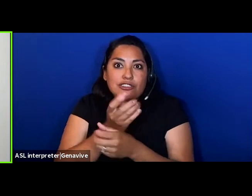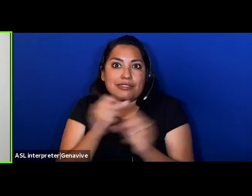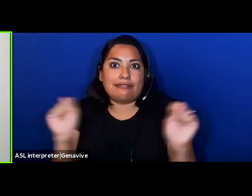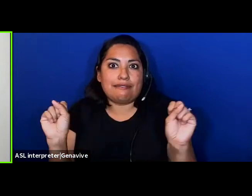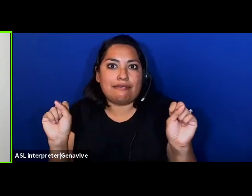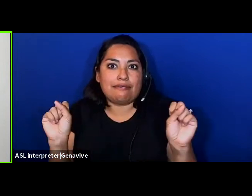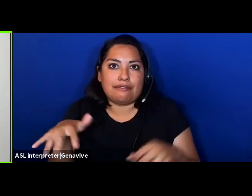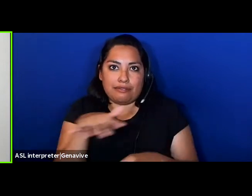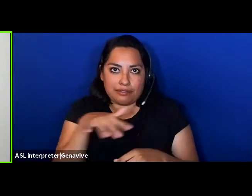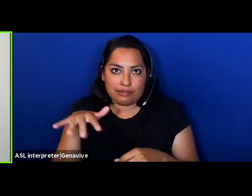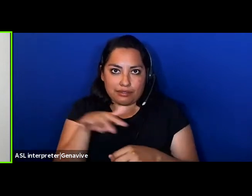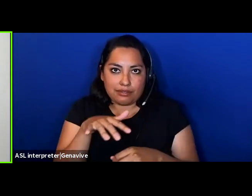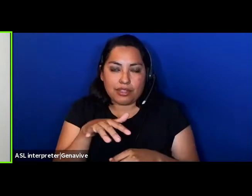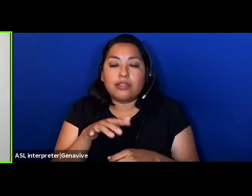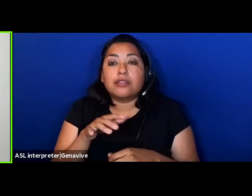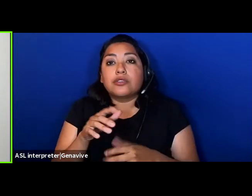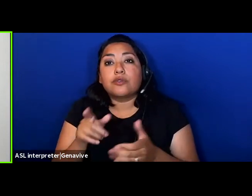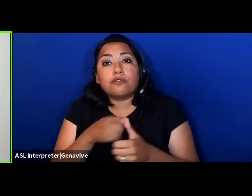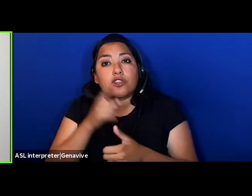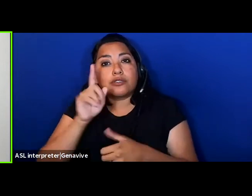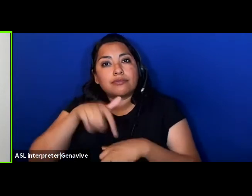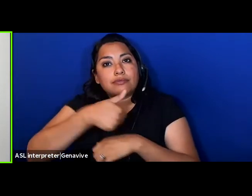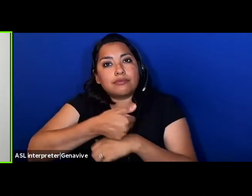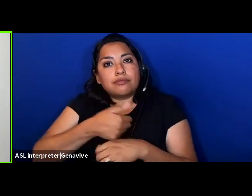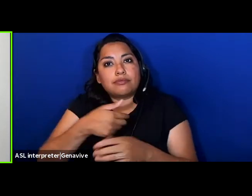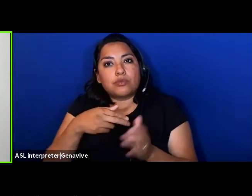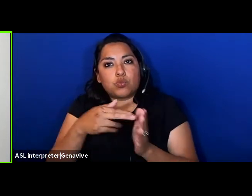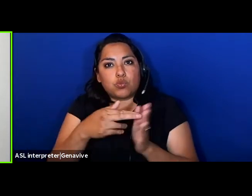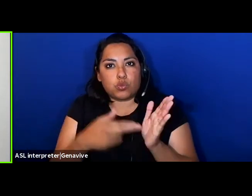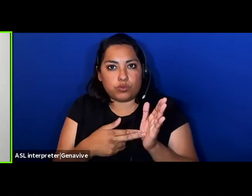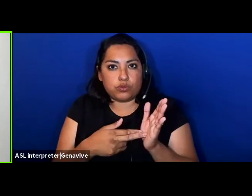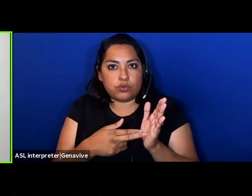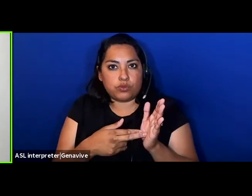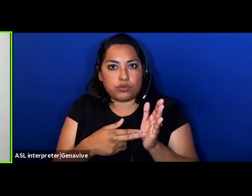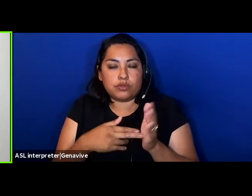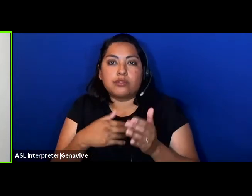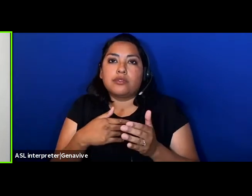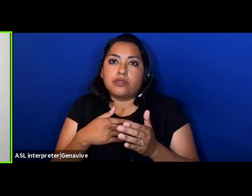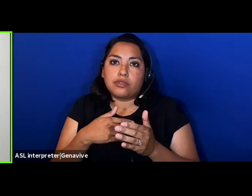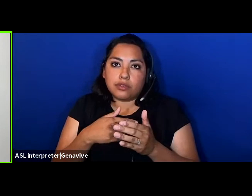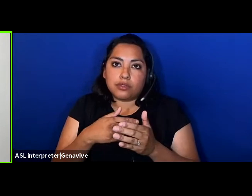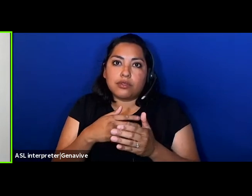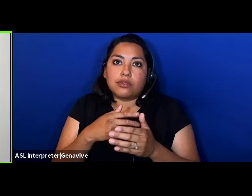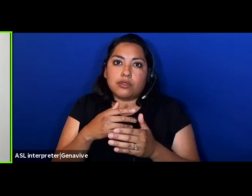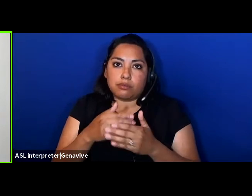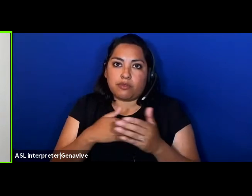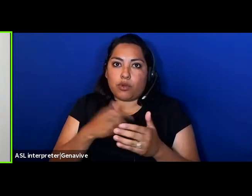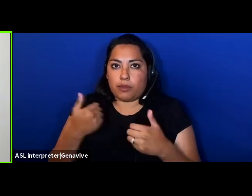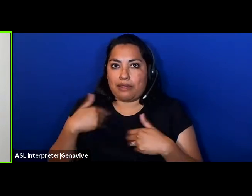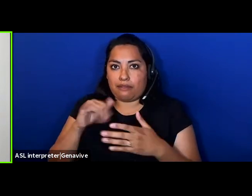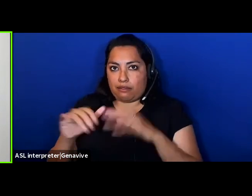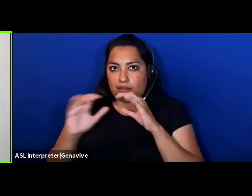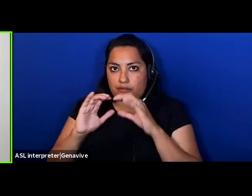Build some ground rules at the top of having a conversation like this. The ground rules